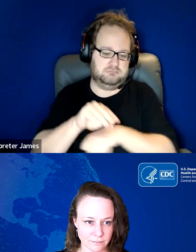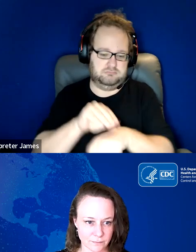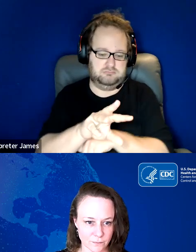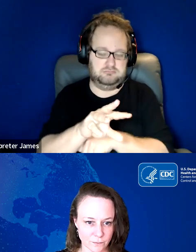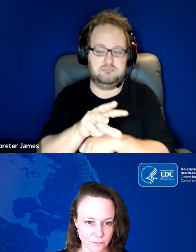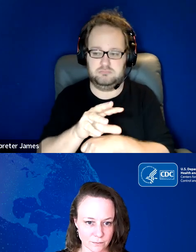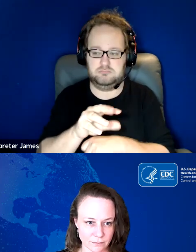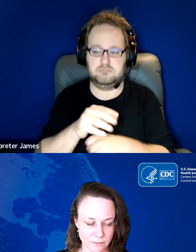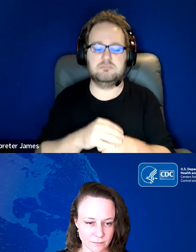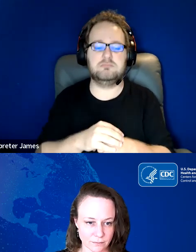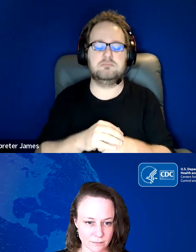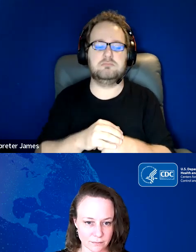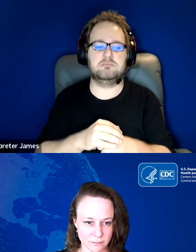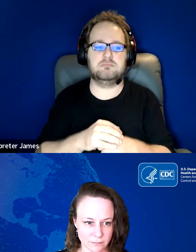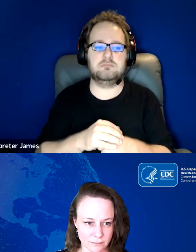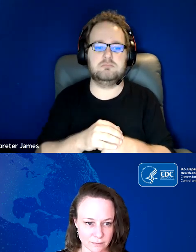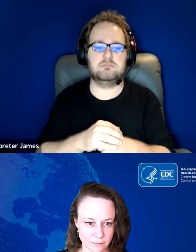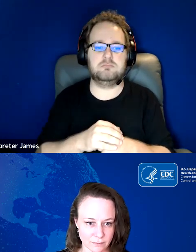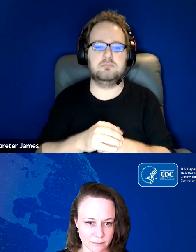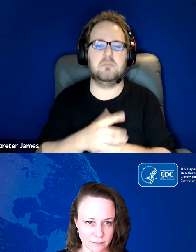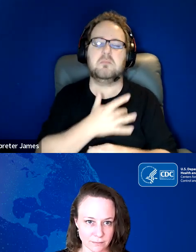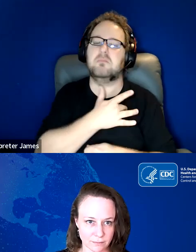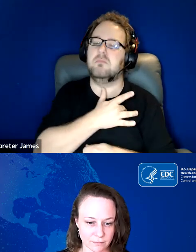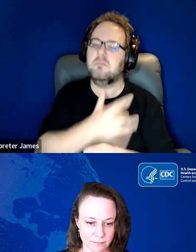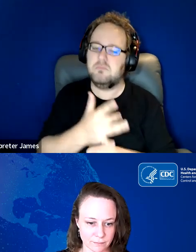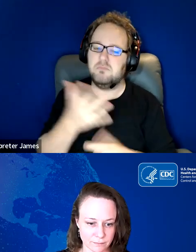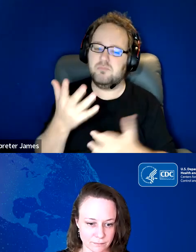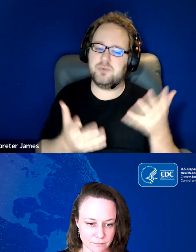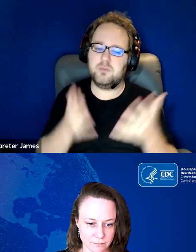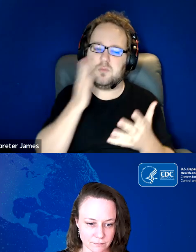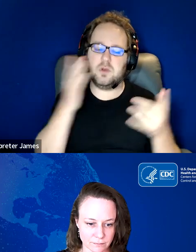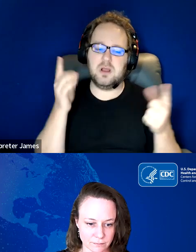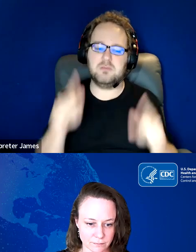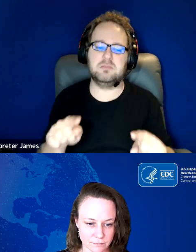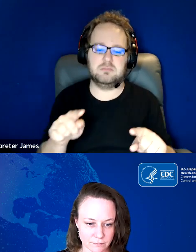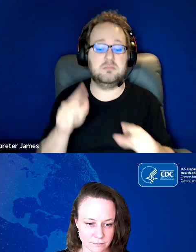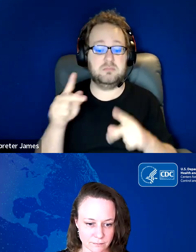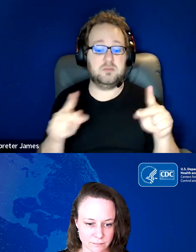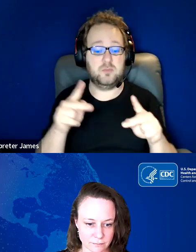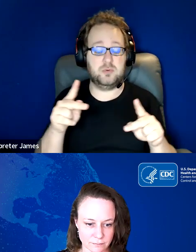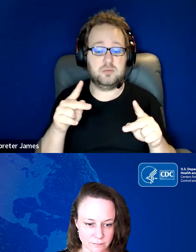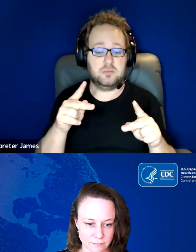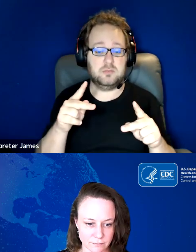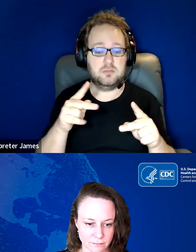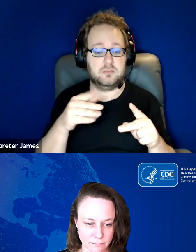surprise me if people who are serious -- who have severe -- were severely or moderately immune compromised get an